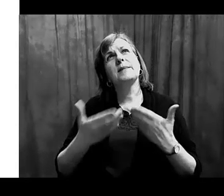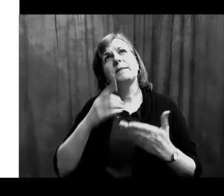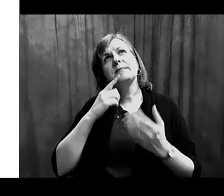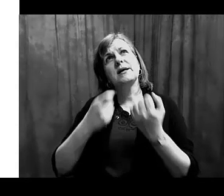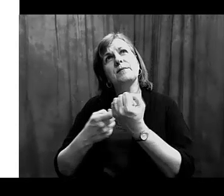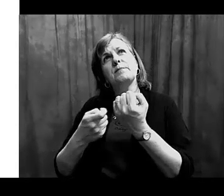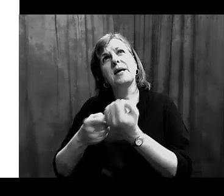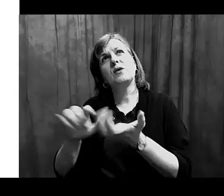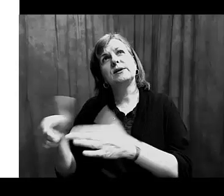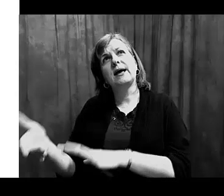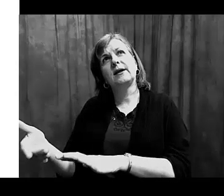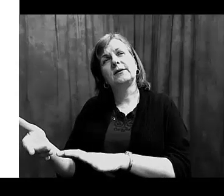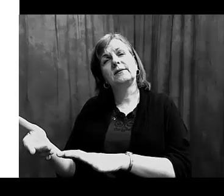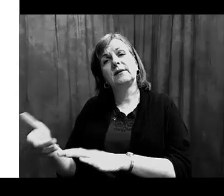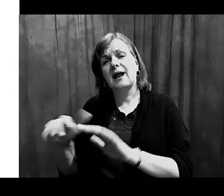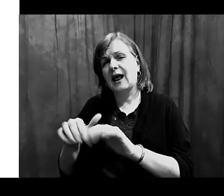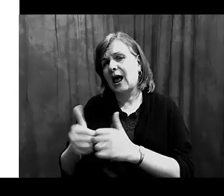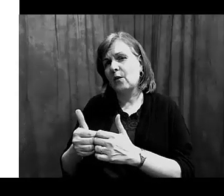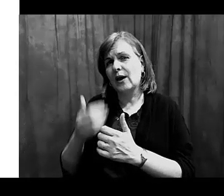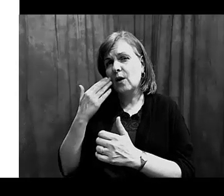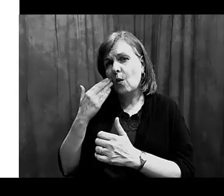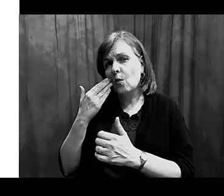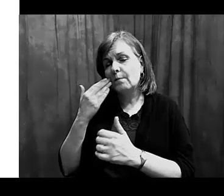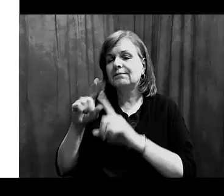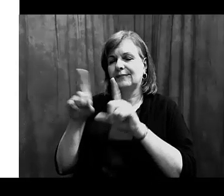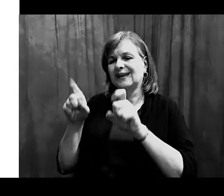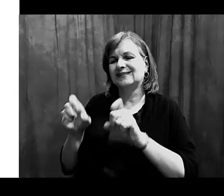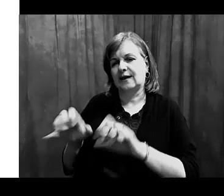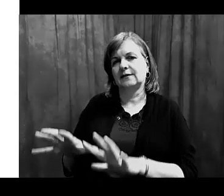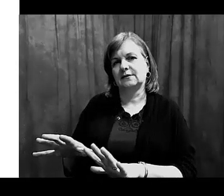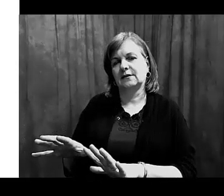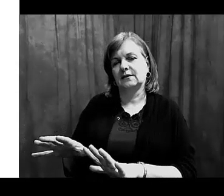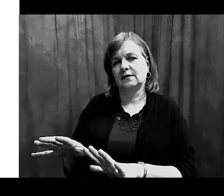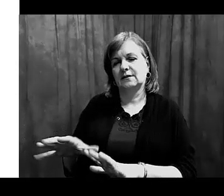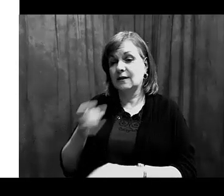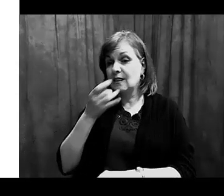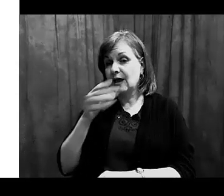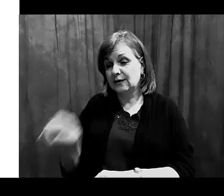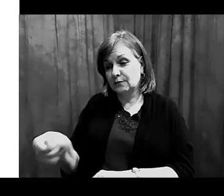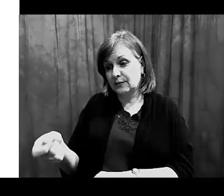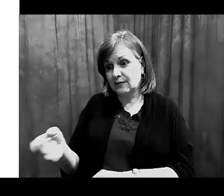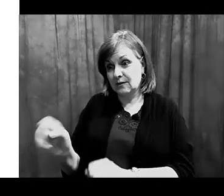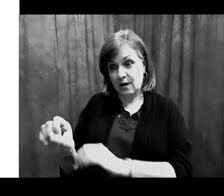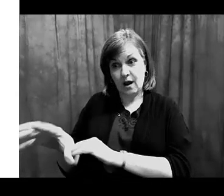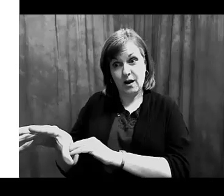therefore I think it might be the battery -- then I'd start testing